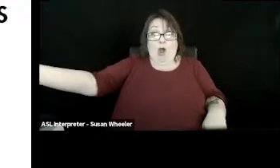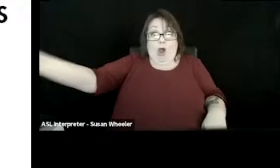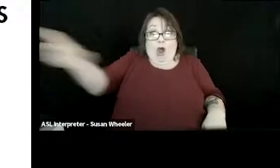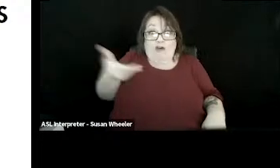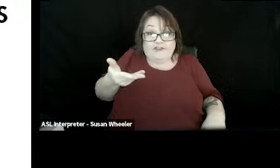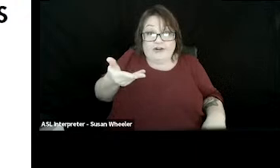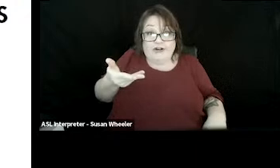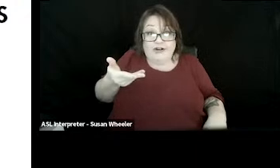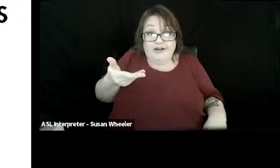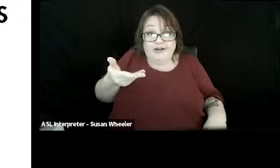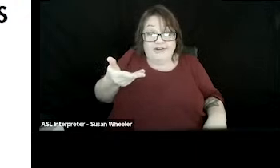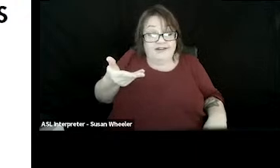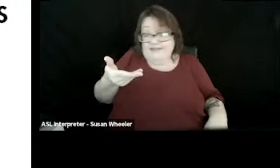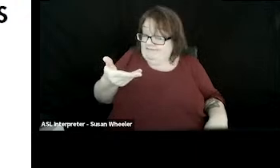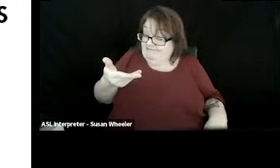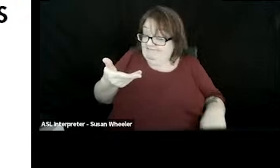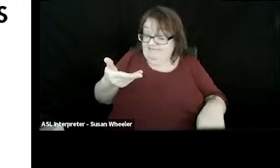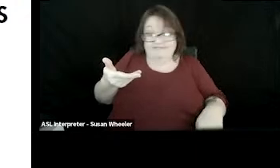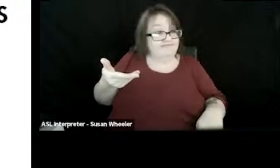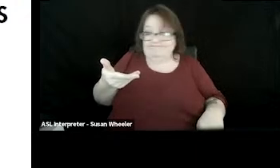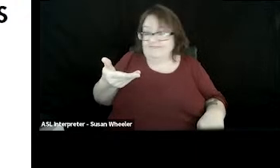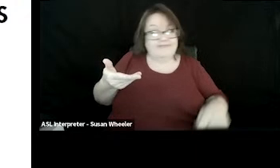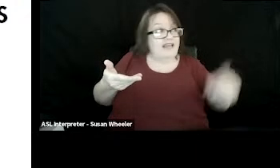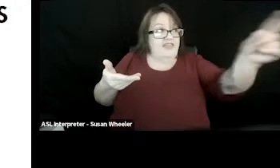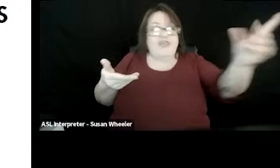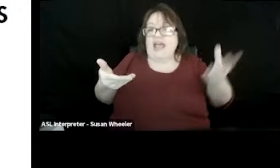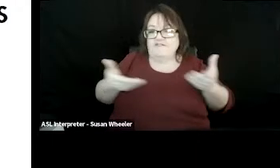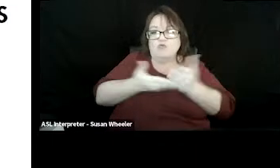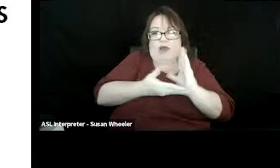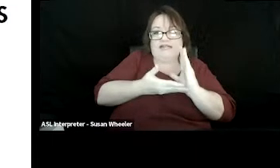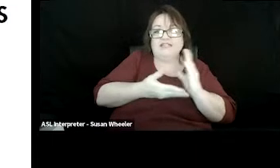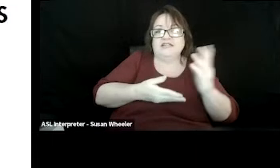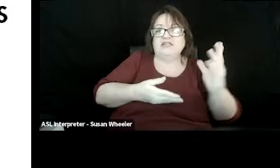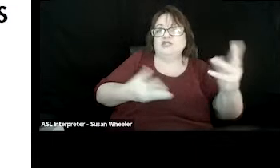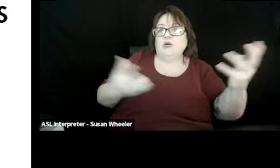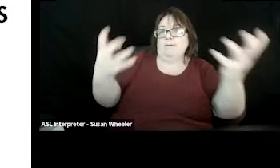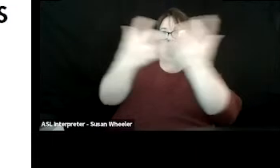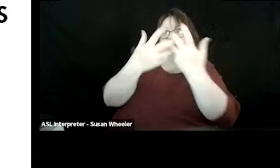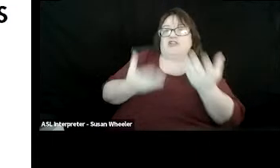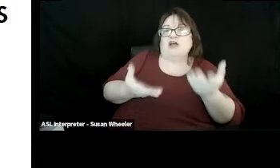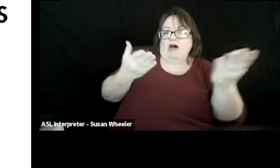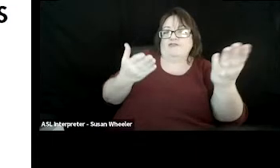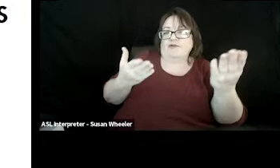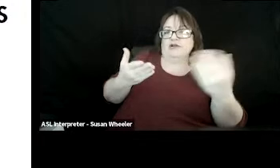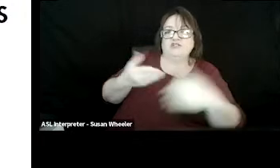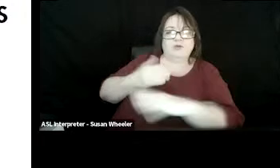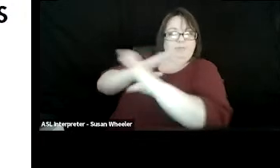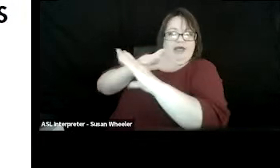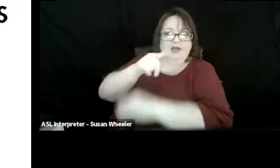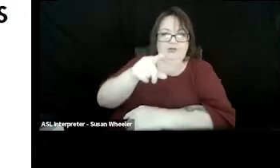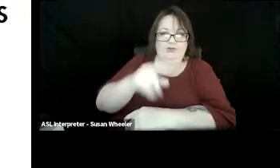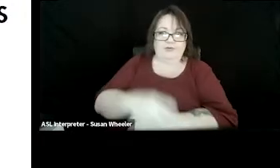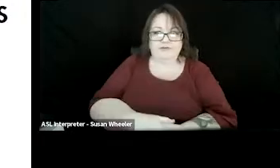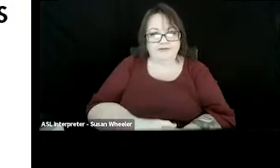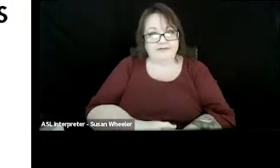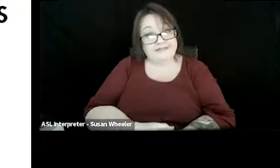or you're a former, that they can match that offer and prevent you from going to the competition, so that's a right of first refusal.